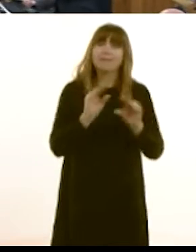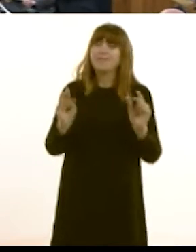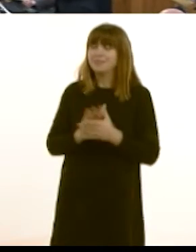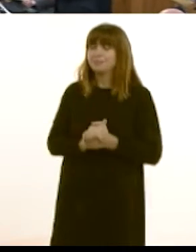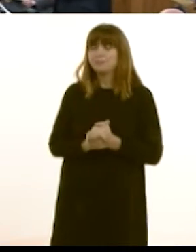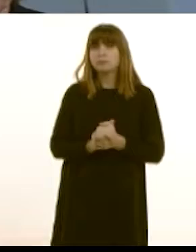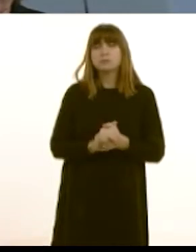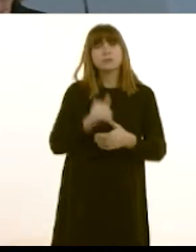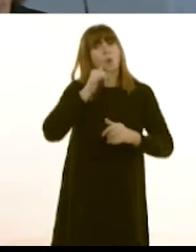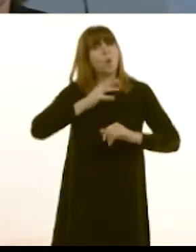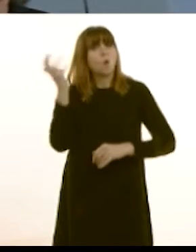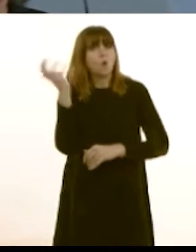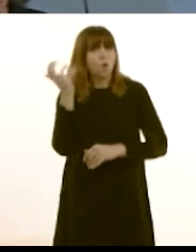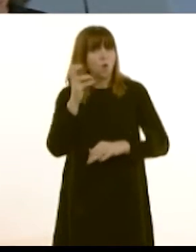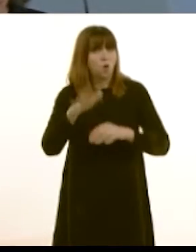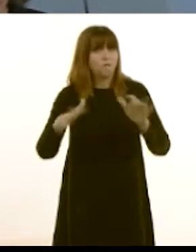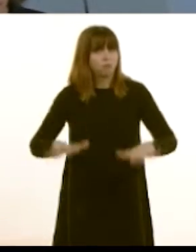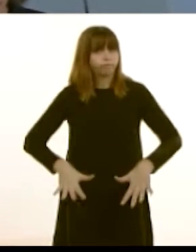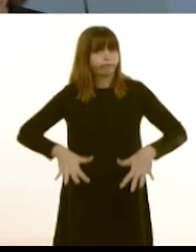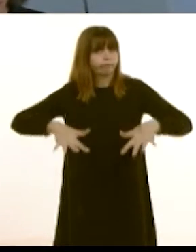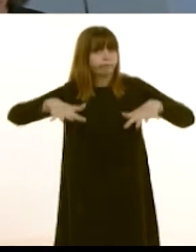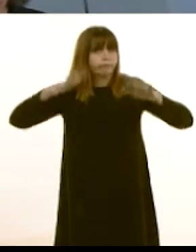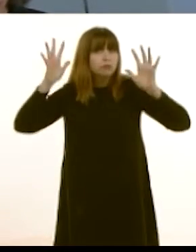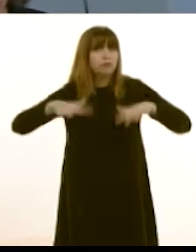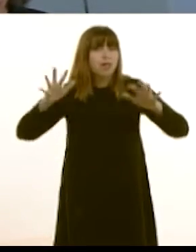There can be nothing more depressing, I would suggest, than walking into someoneís home